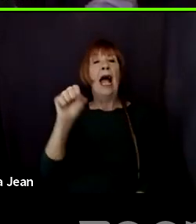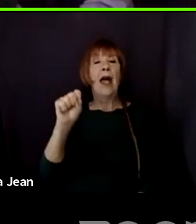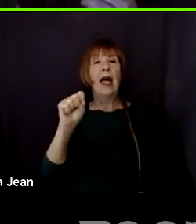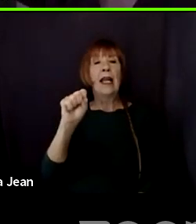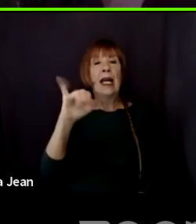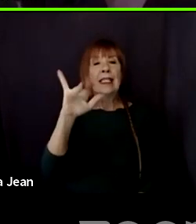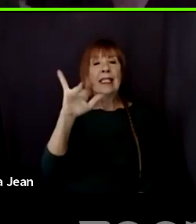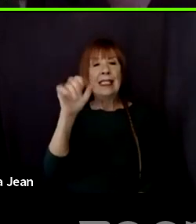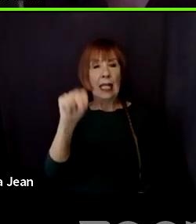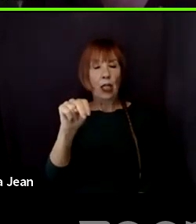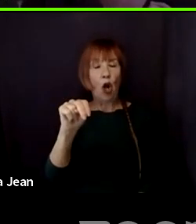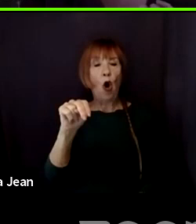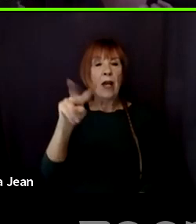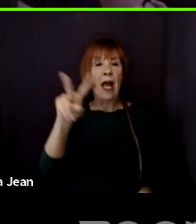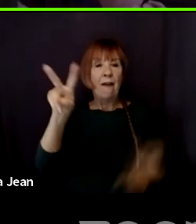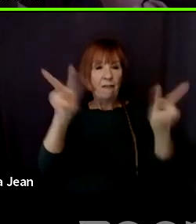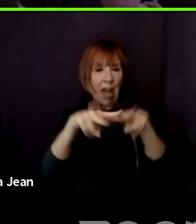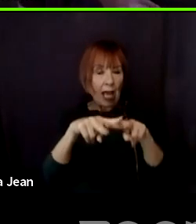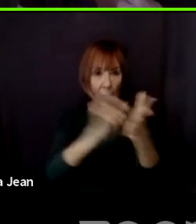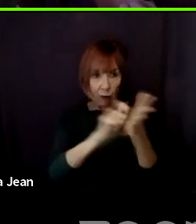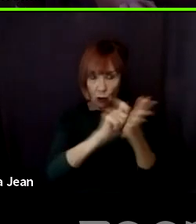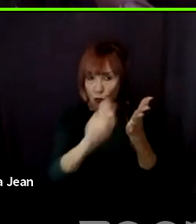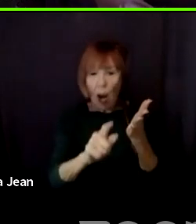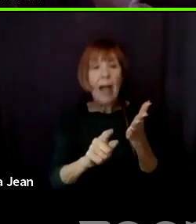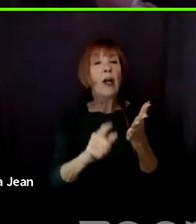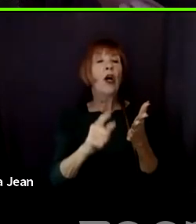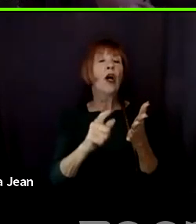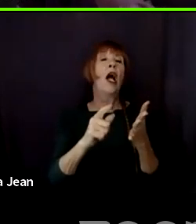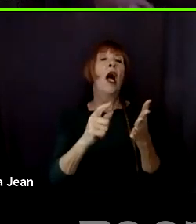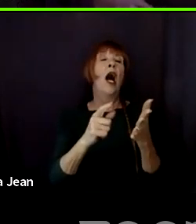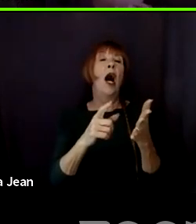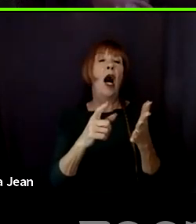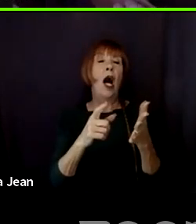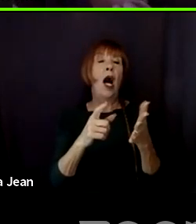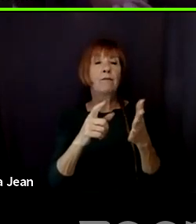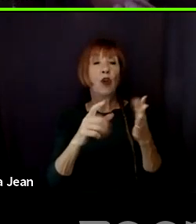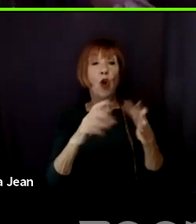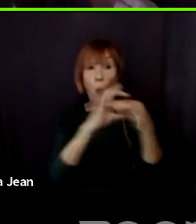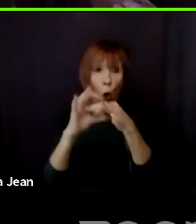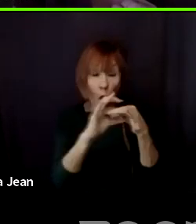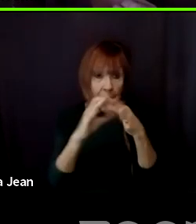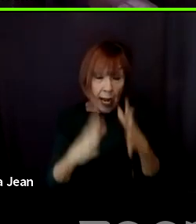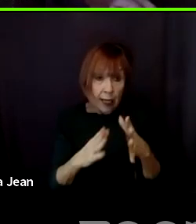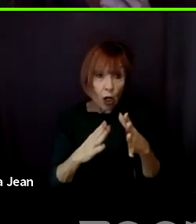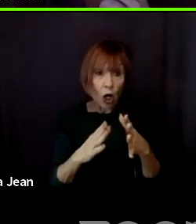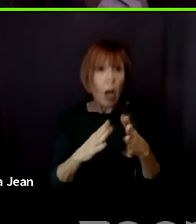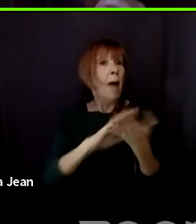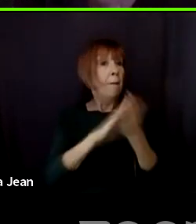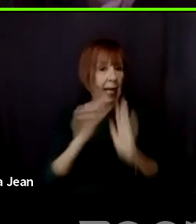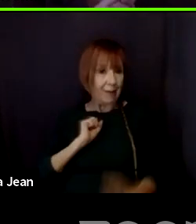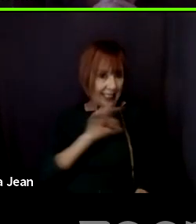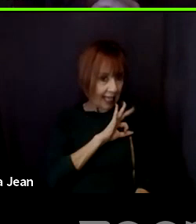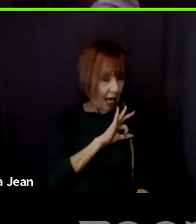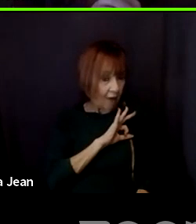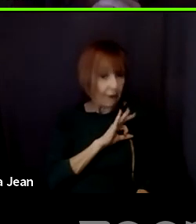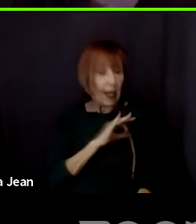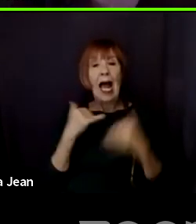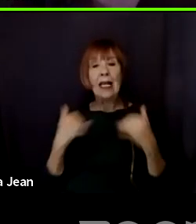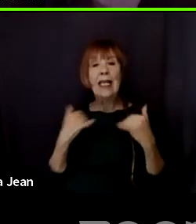and script coordinator where I was eventually staffed and now I spent a lot of time writing plays,